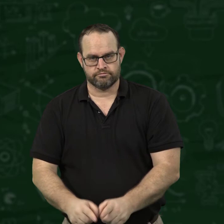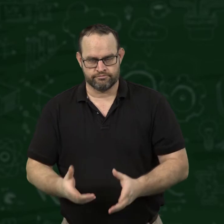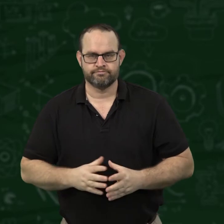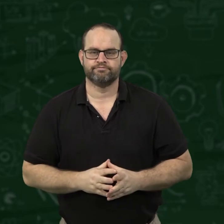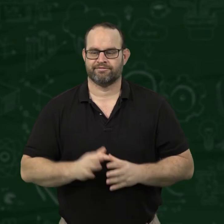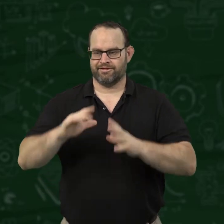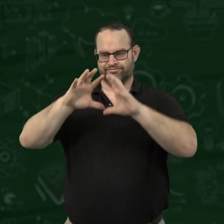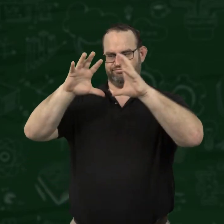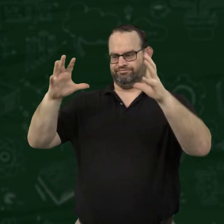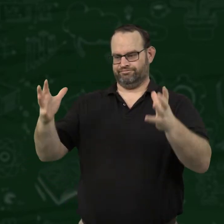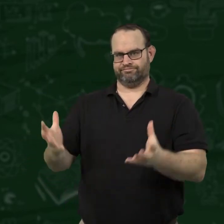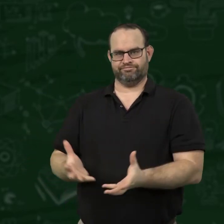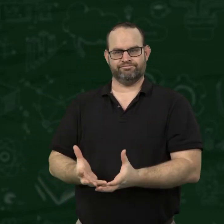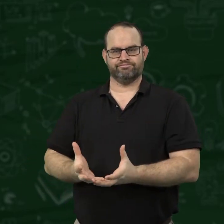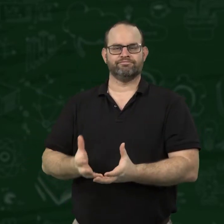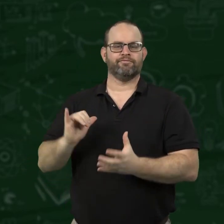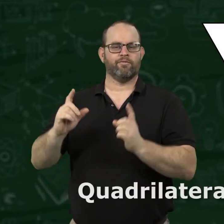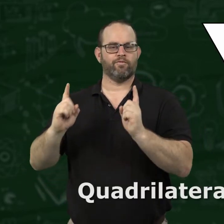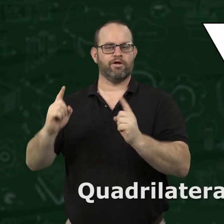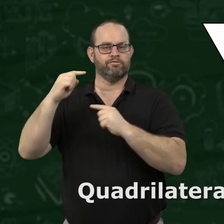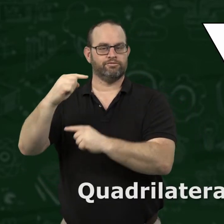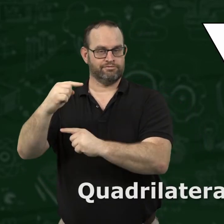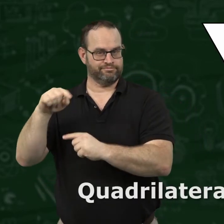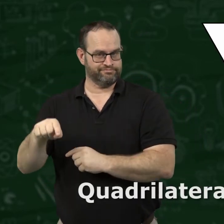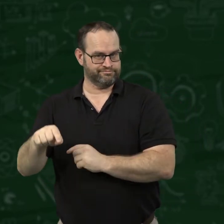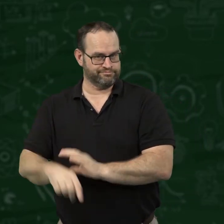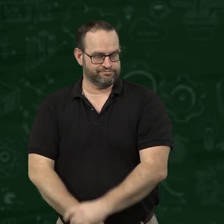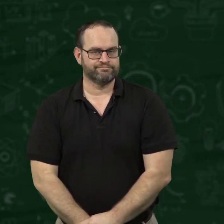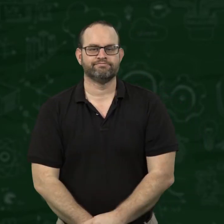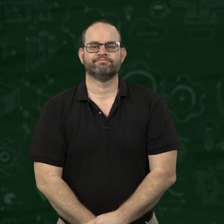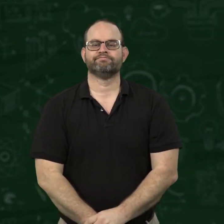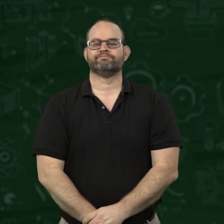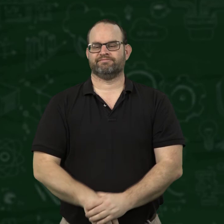All these shapes we just talked about are quadrilaterals.